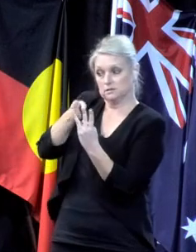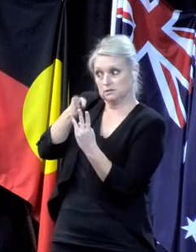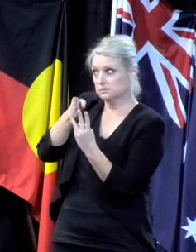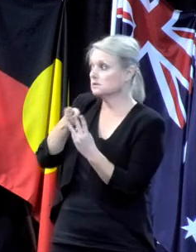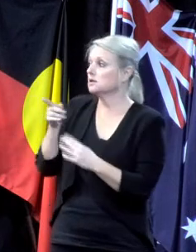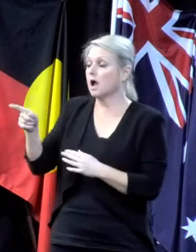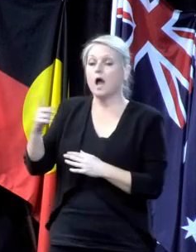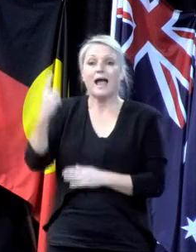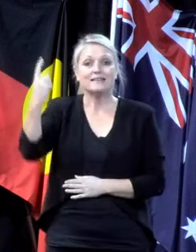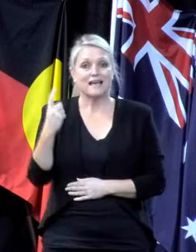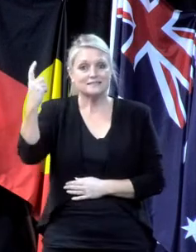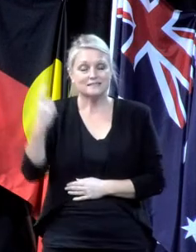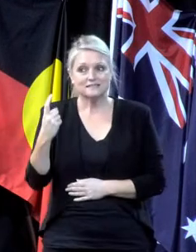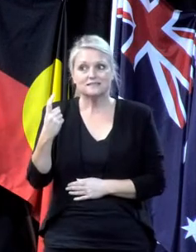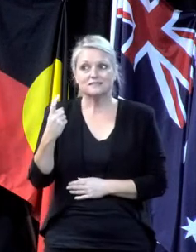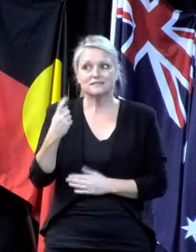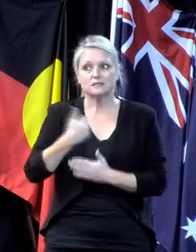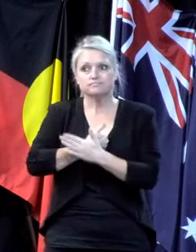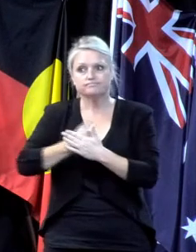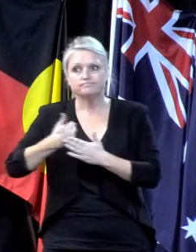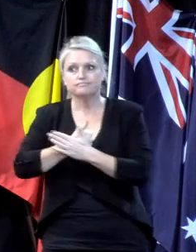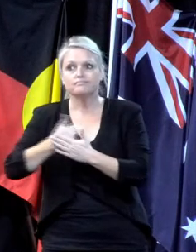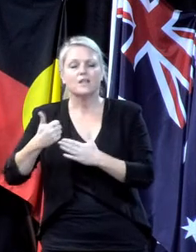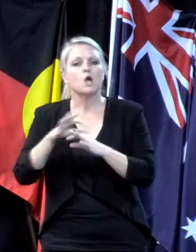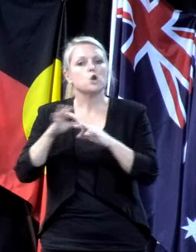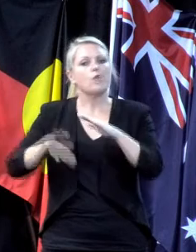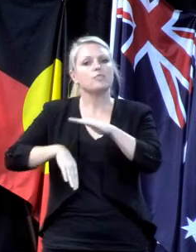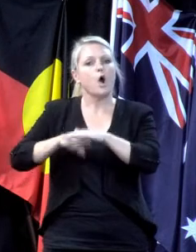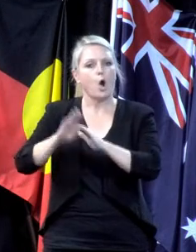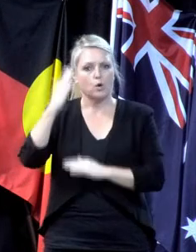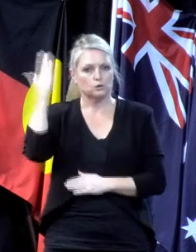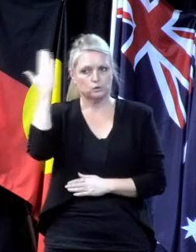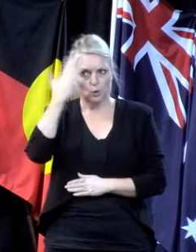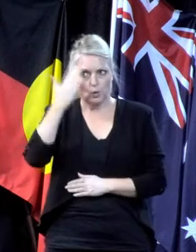No, not necessarily across the whole school. Attendance is a difficult challenge for us at the moment.